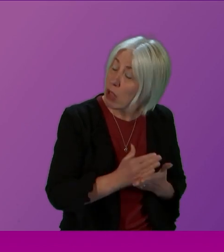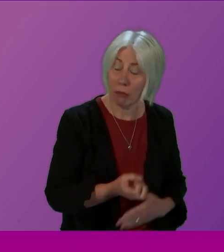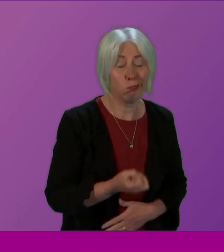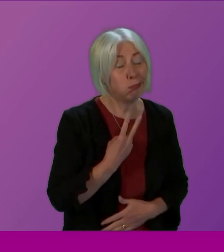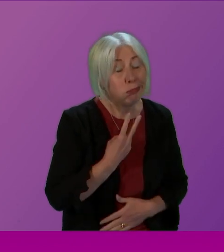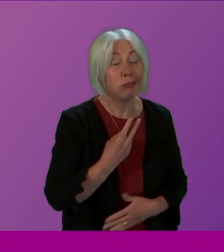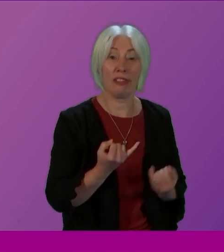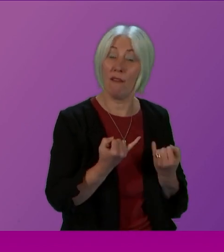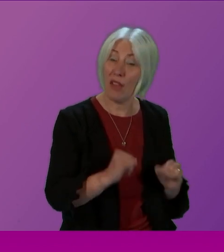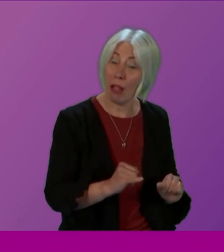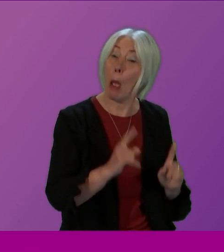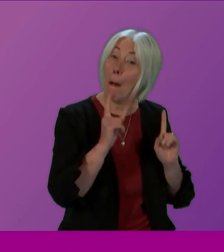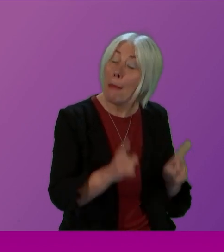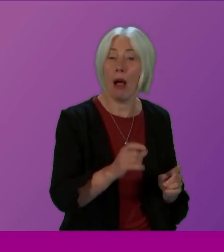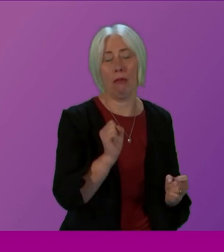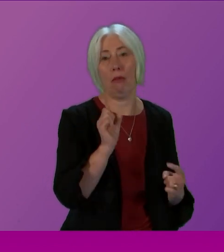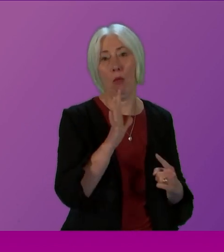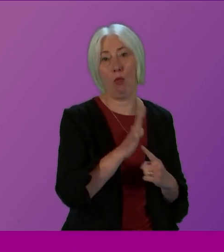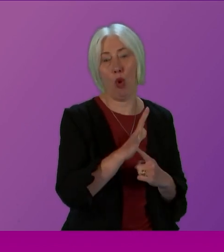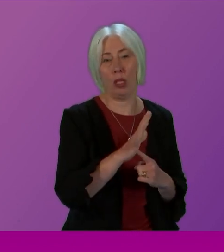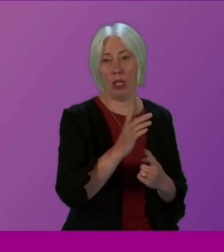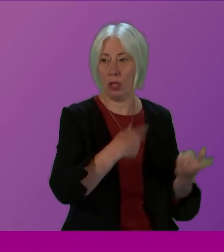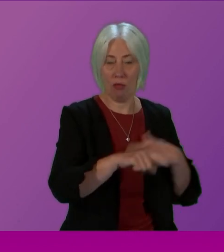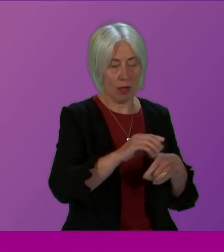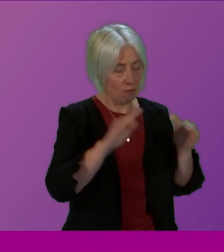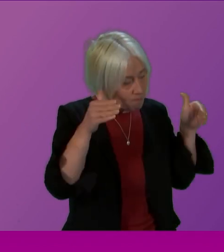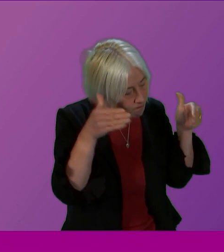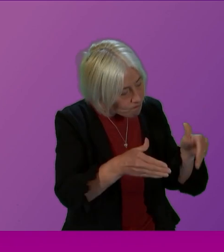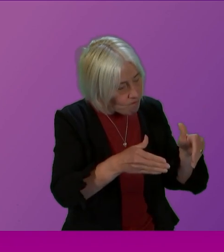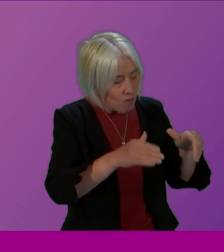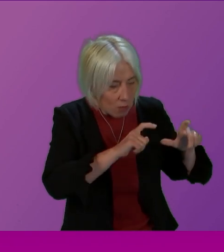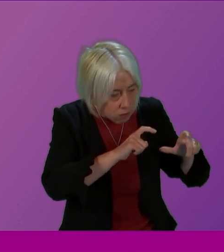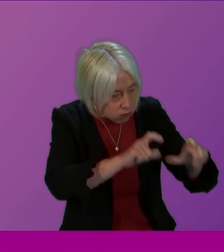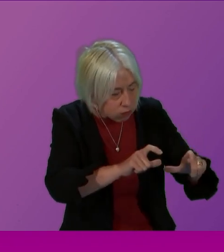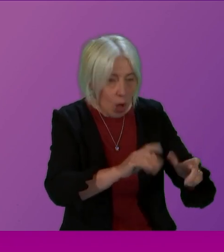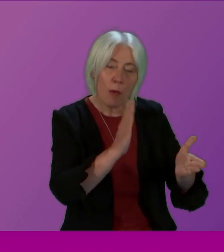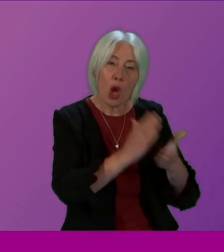However, that is why it is important that we continue to focus on delivering the ferries